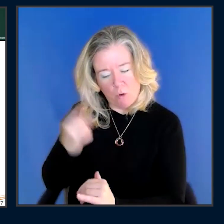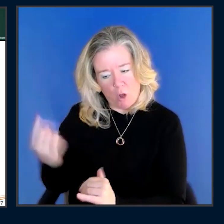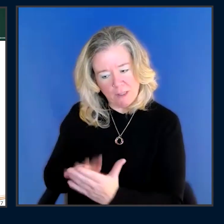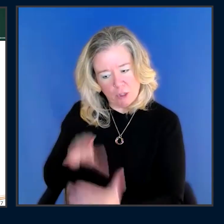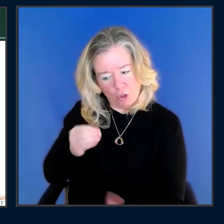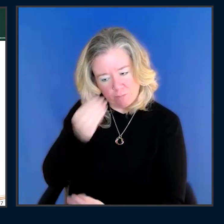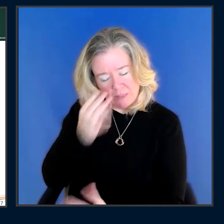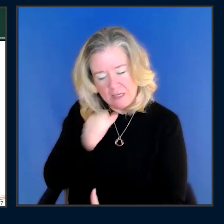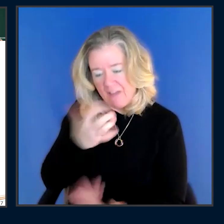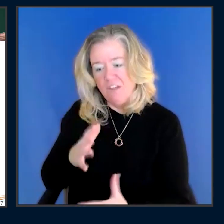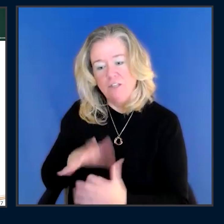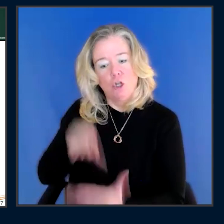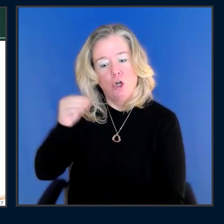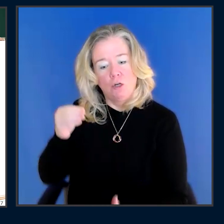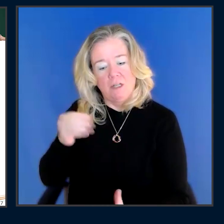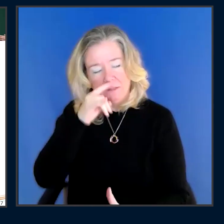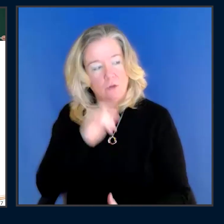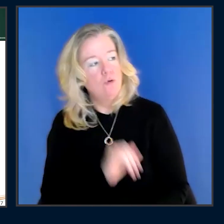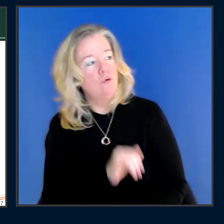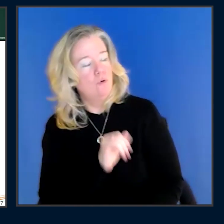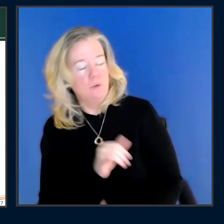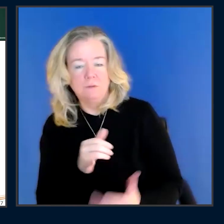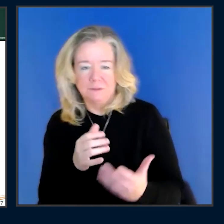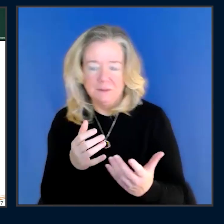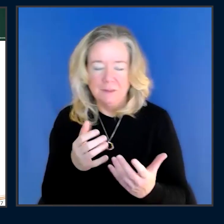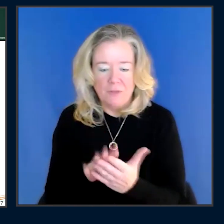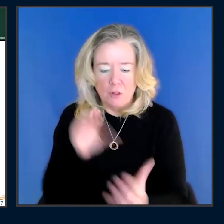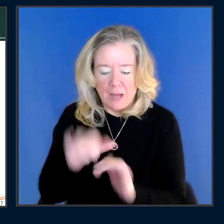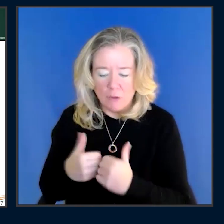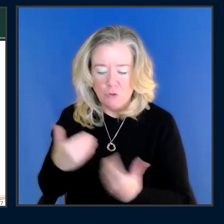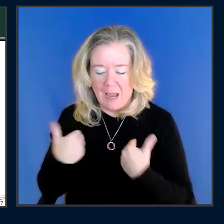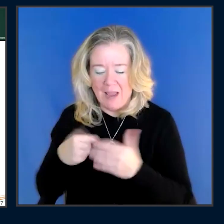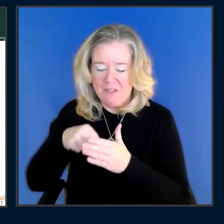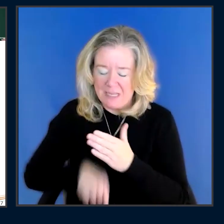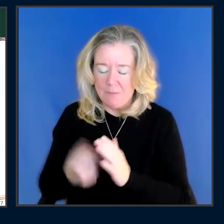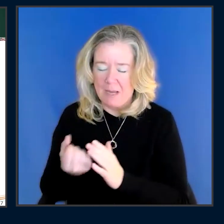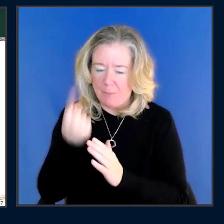they're learning new vocabulary, and we're continuing to learn how to have deep comprehension.